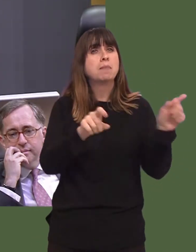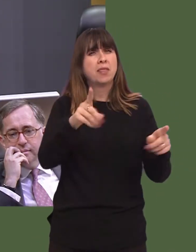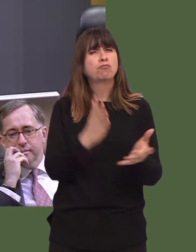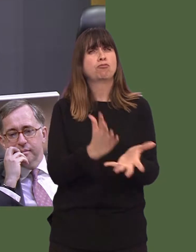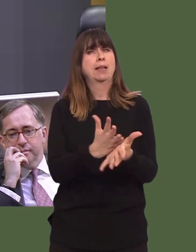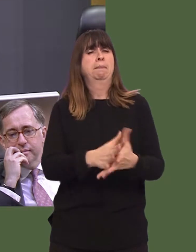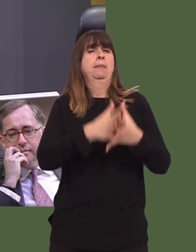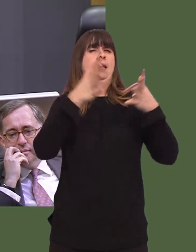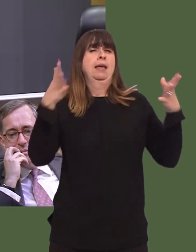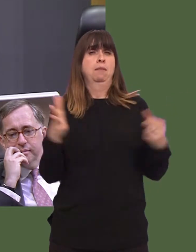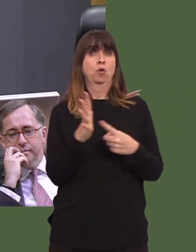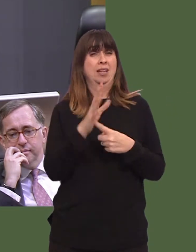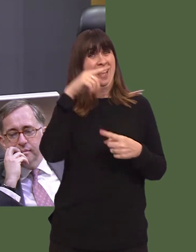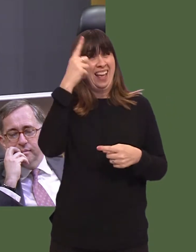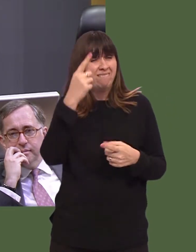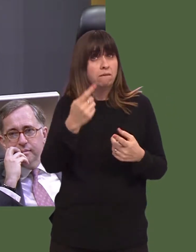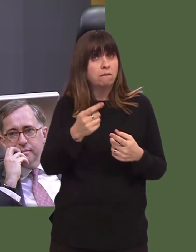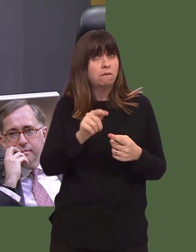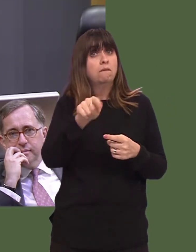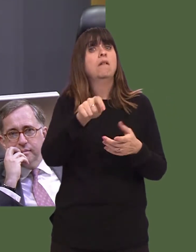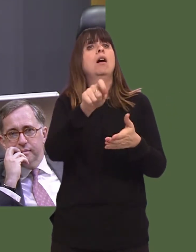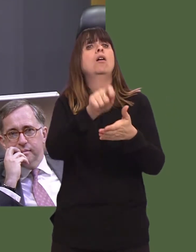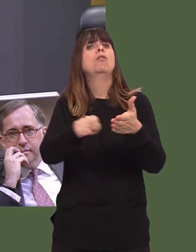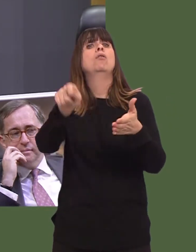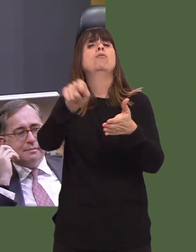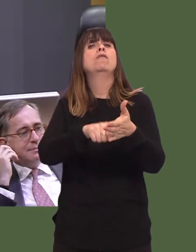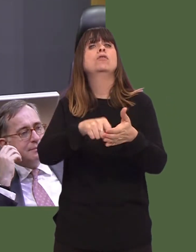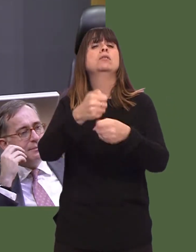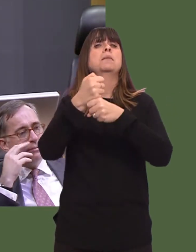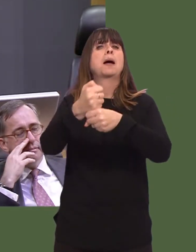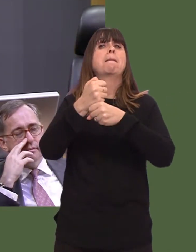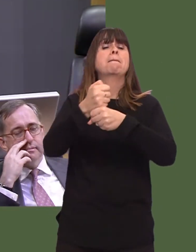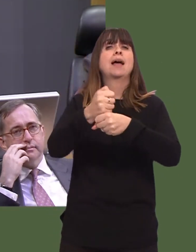If there were to be a referendum campaign, it would also have some relevance for Wales,